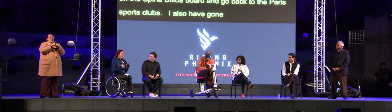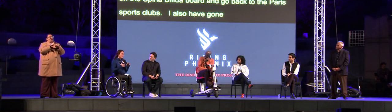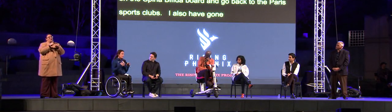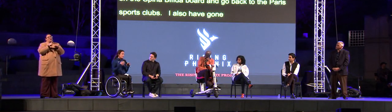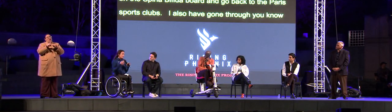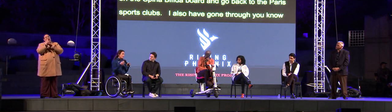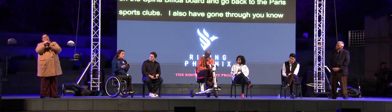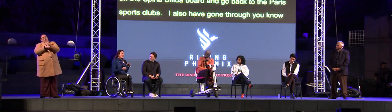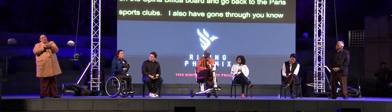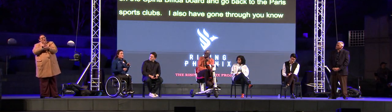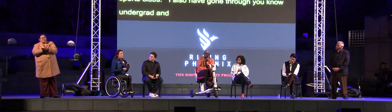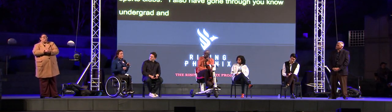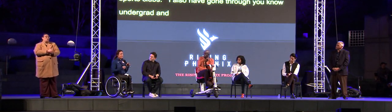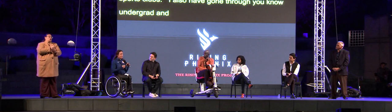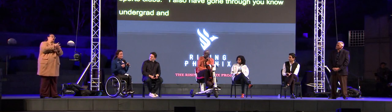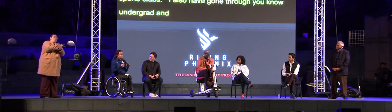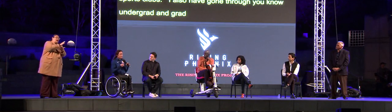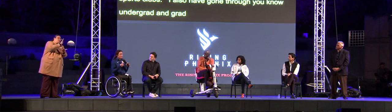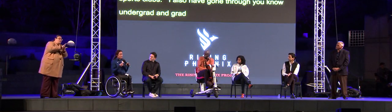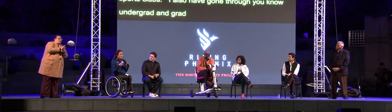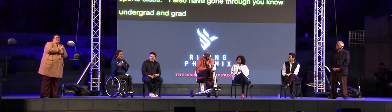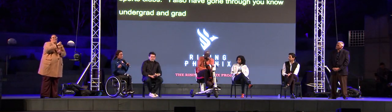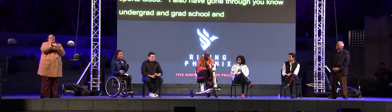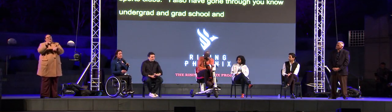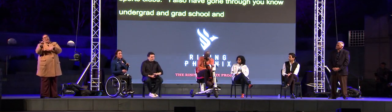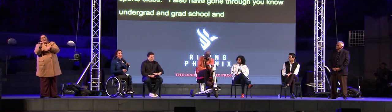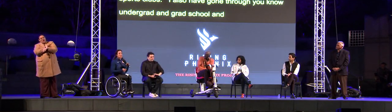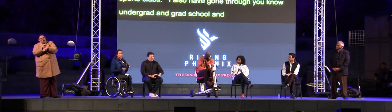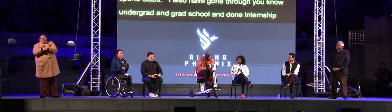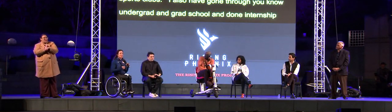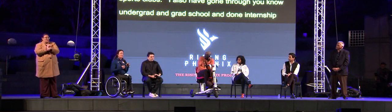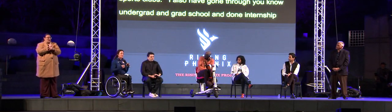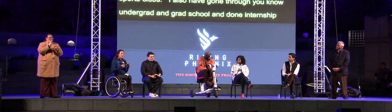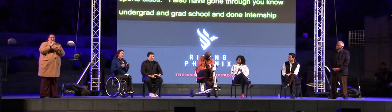and I've done internships. And I've been pushed away from internships,